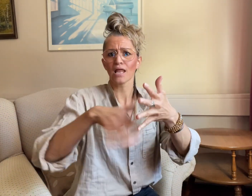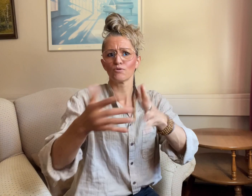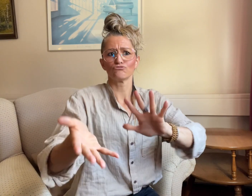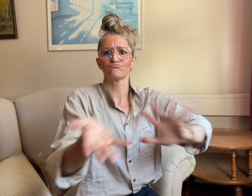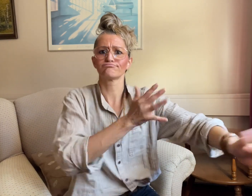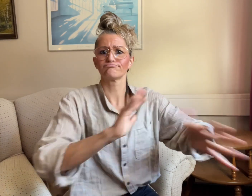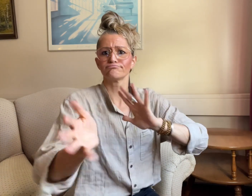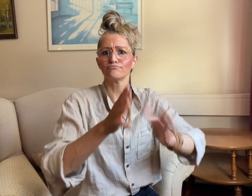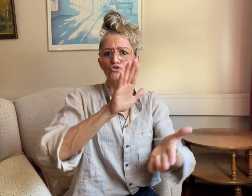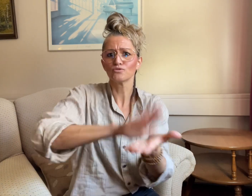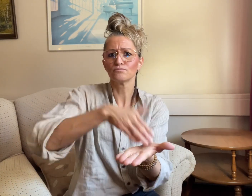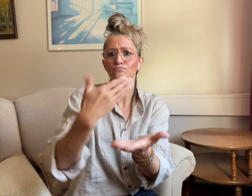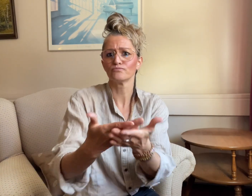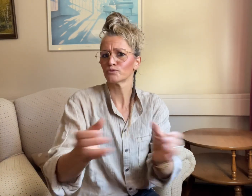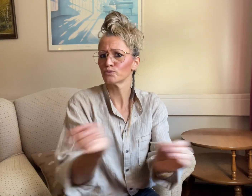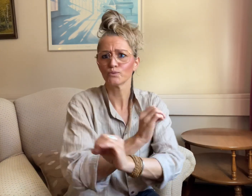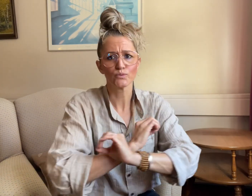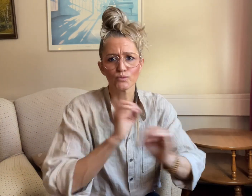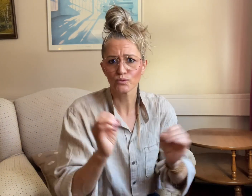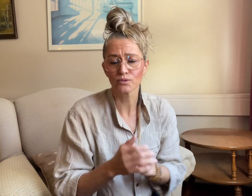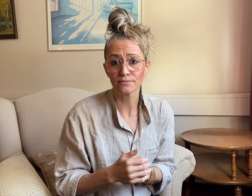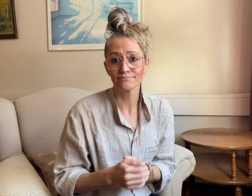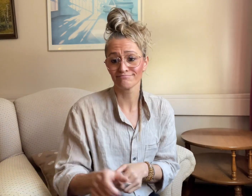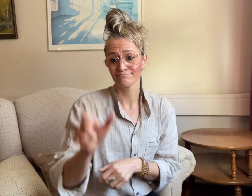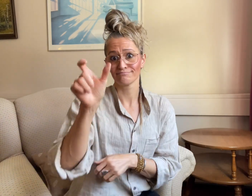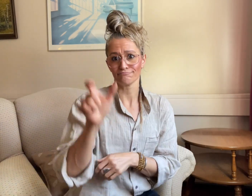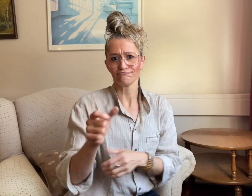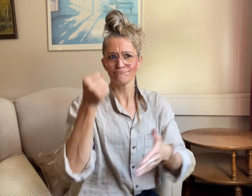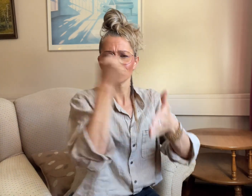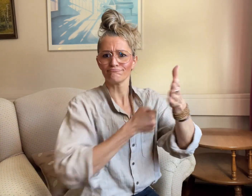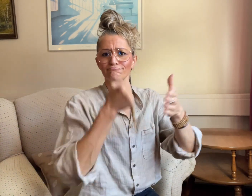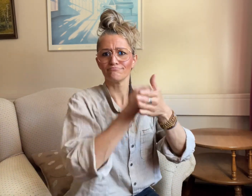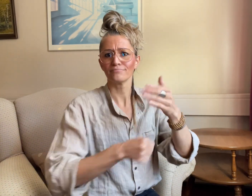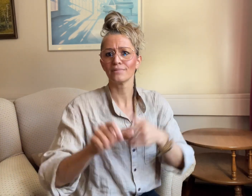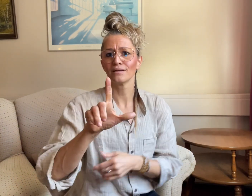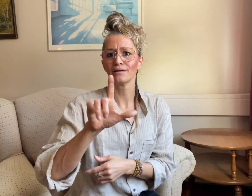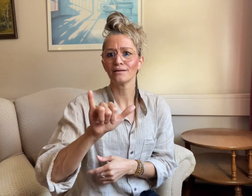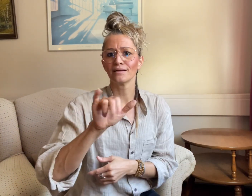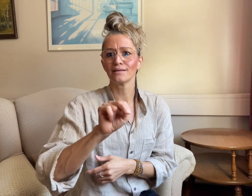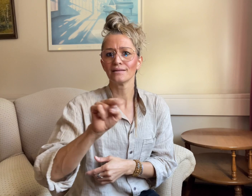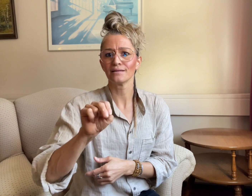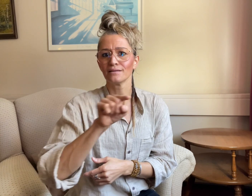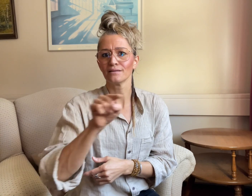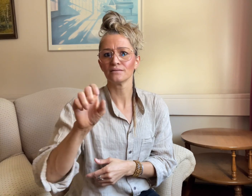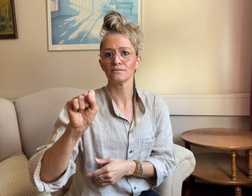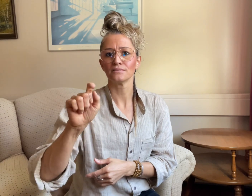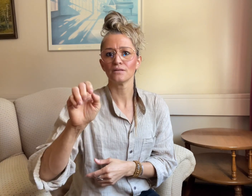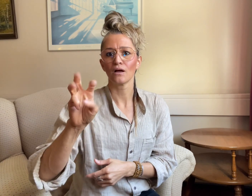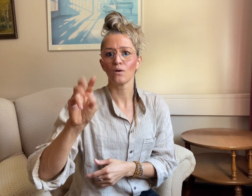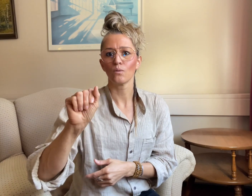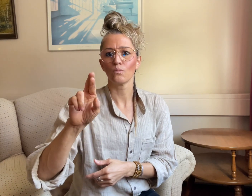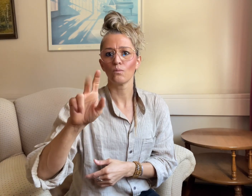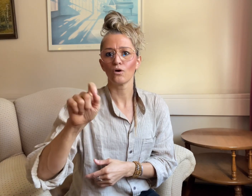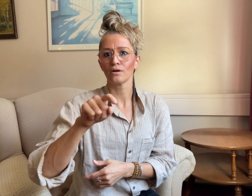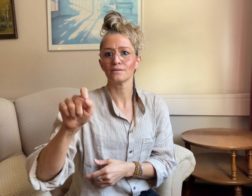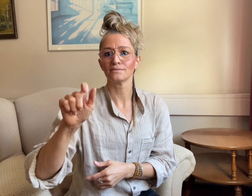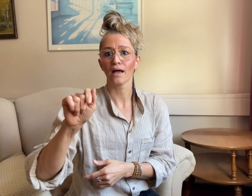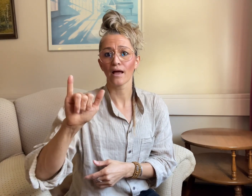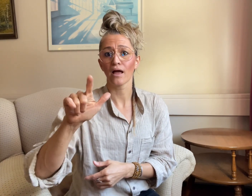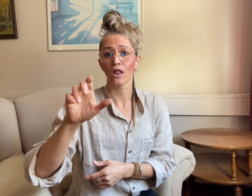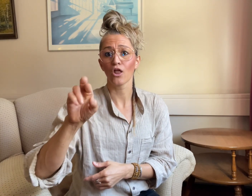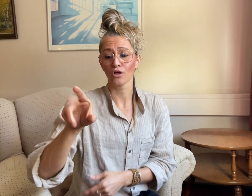Lynn-Stewart-Taylor said the lack of accessibility